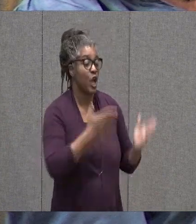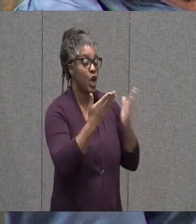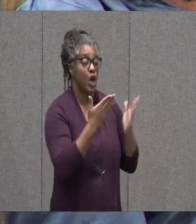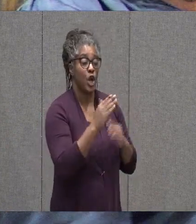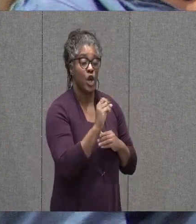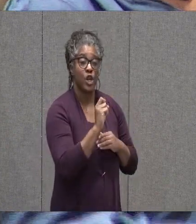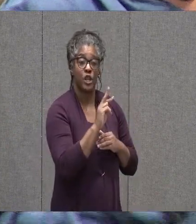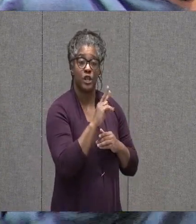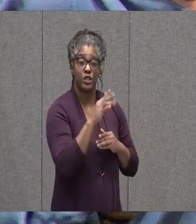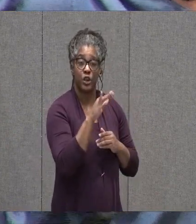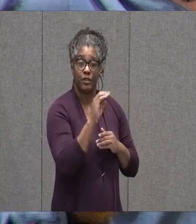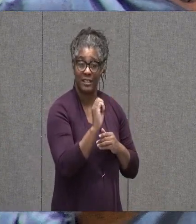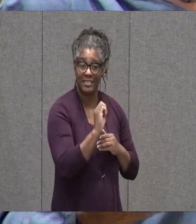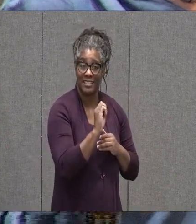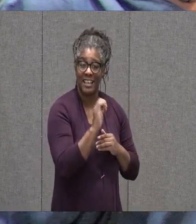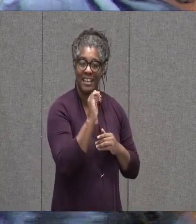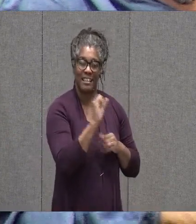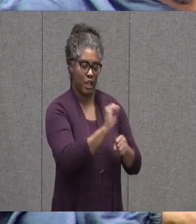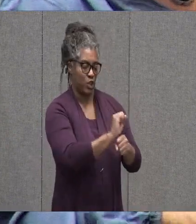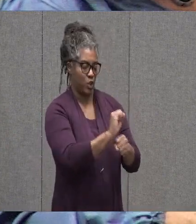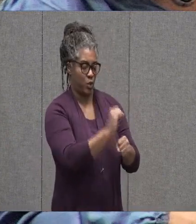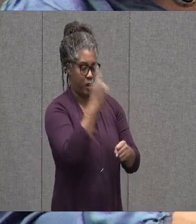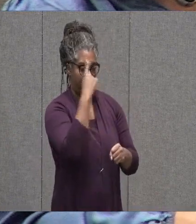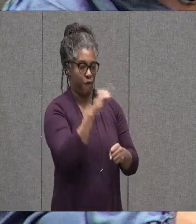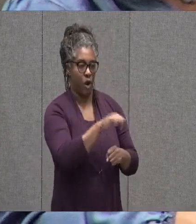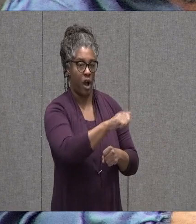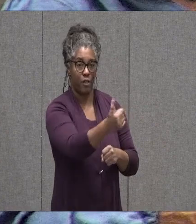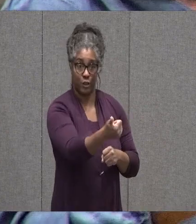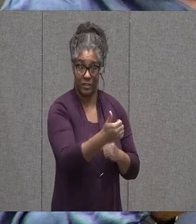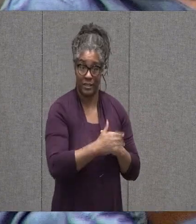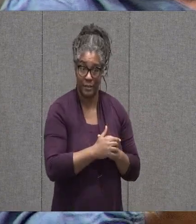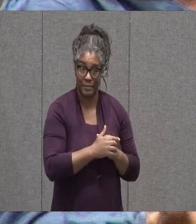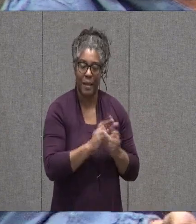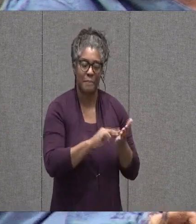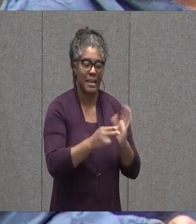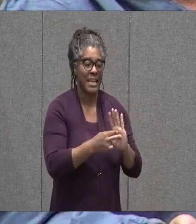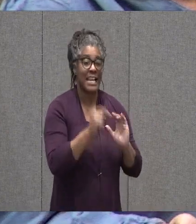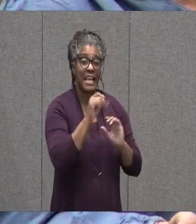So, selling the cookies is a service for somebody.